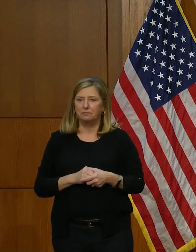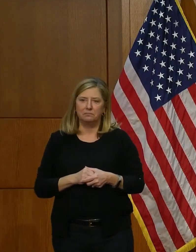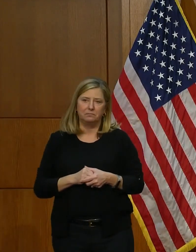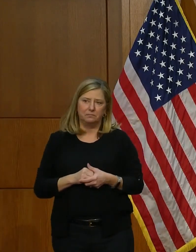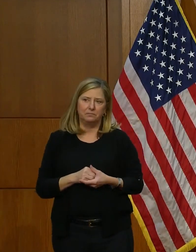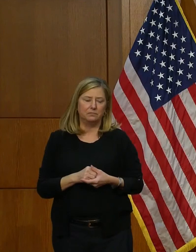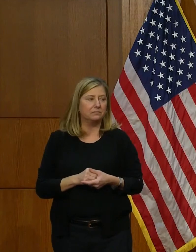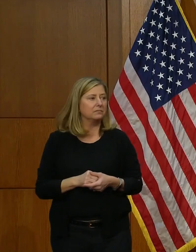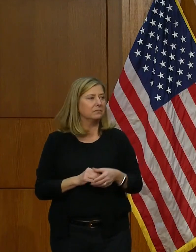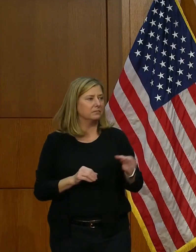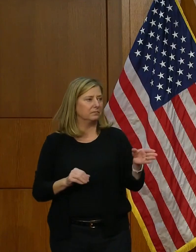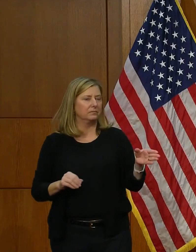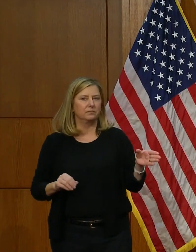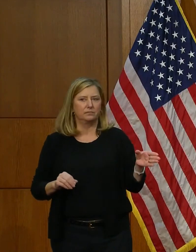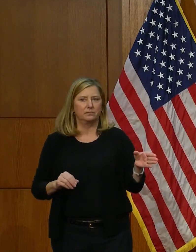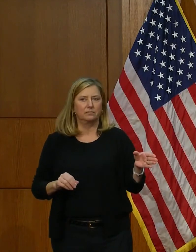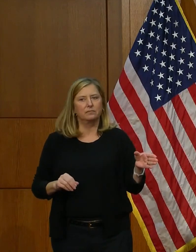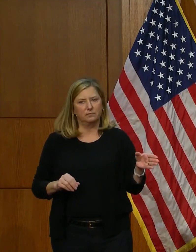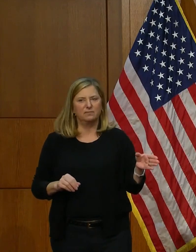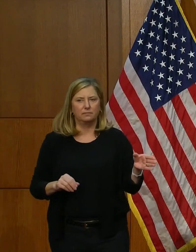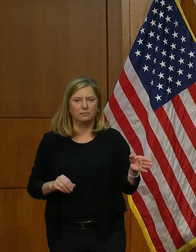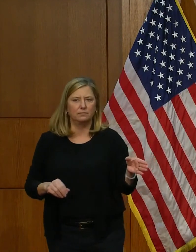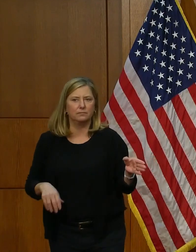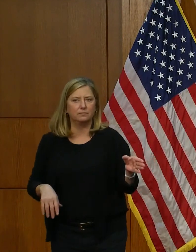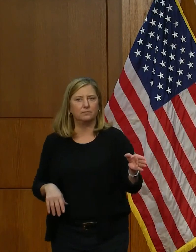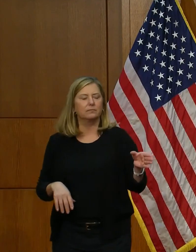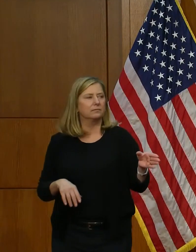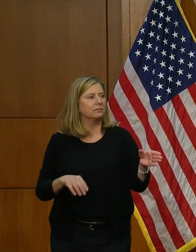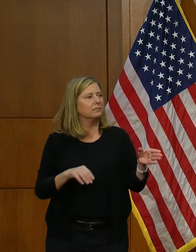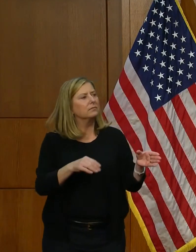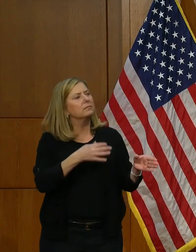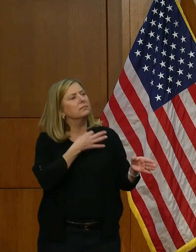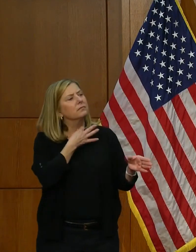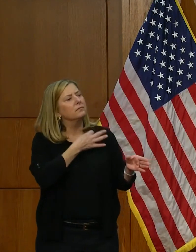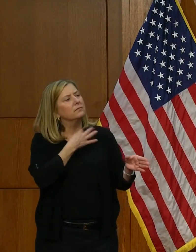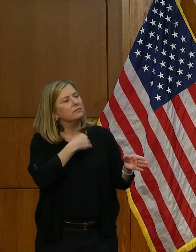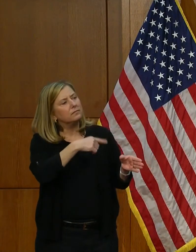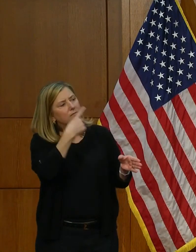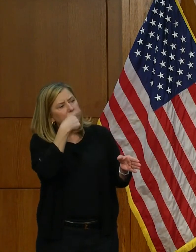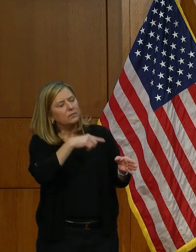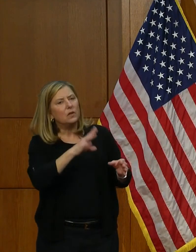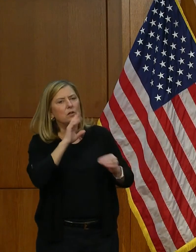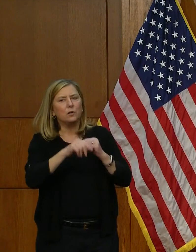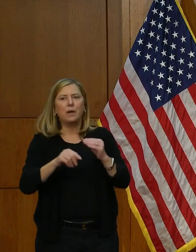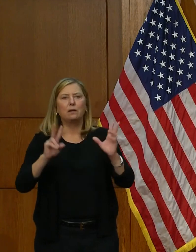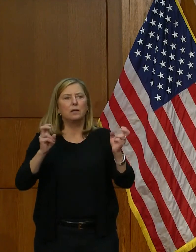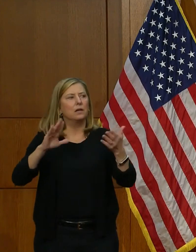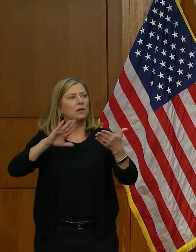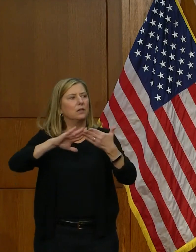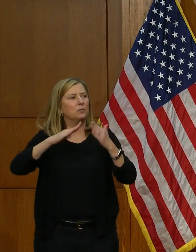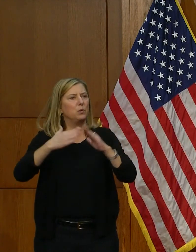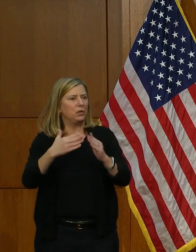EACH OF THE SCHOOL DIVISIONS ON THEIR PLANTS. THANK YOU. I WAS